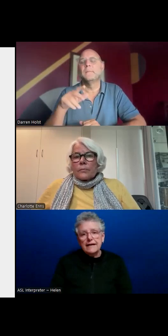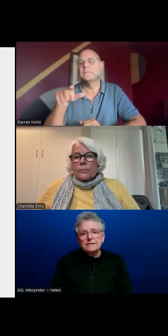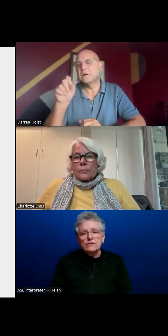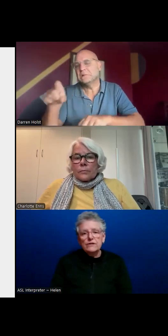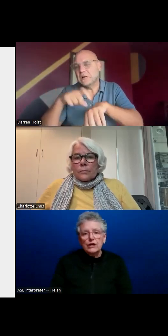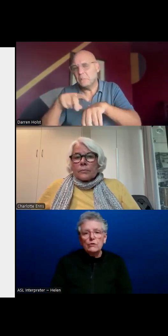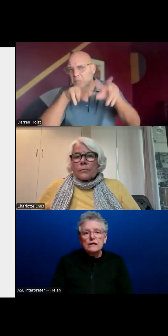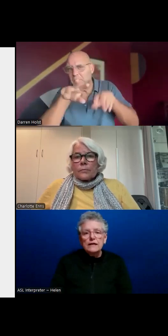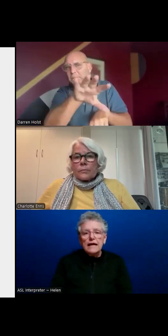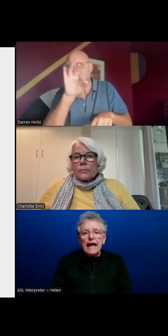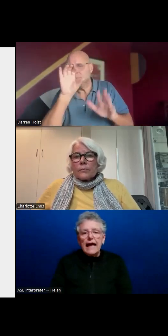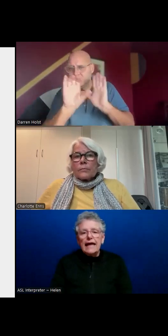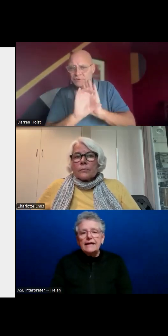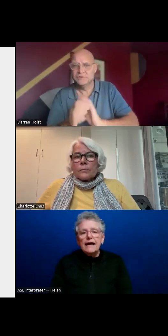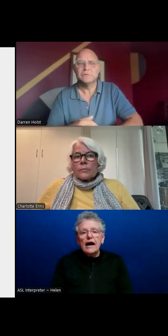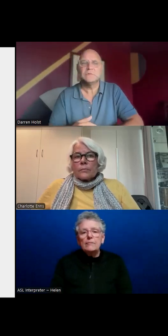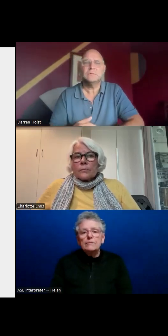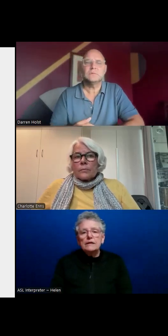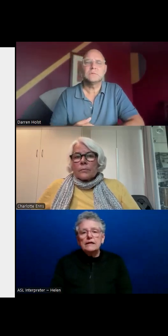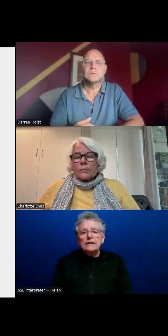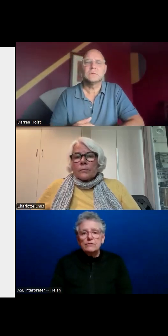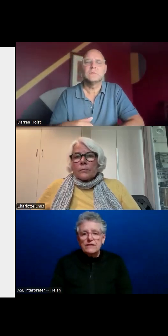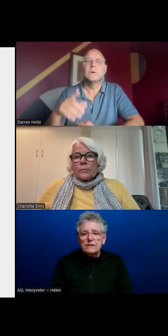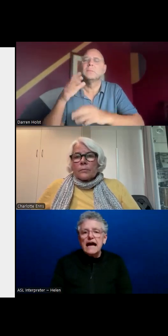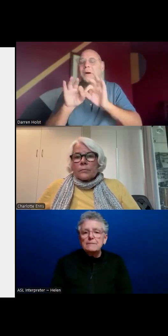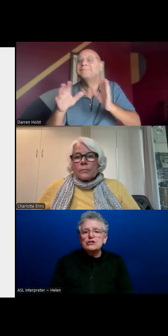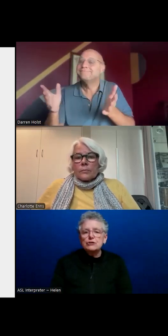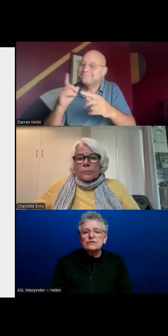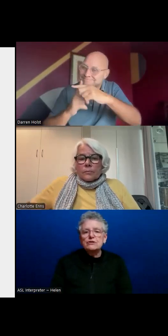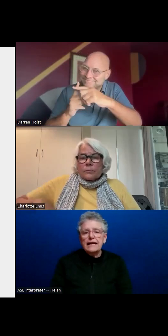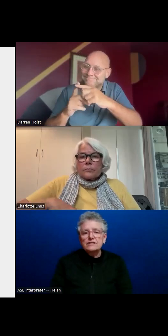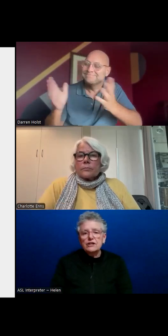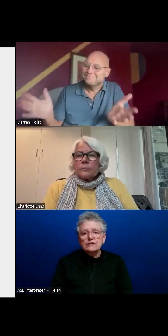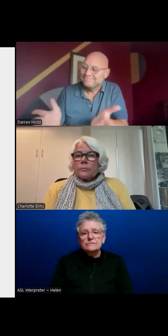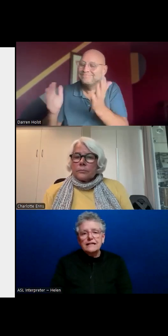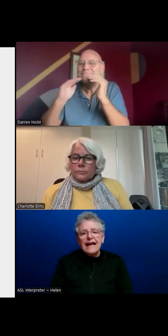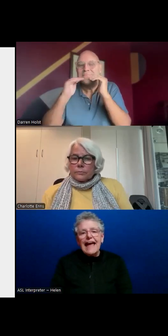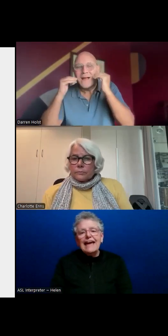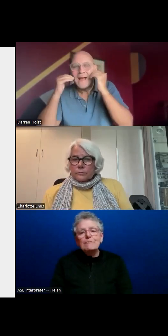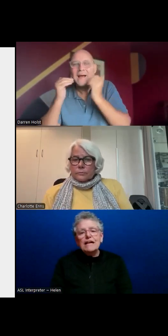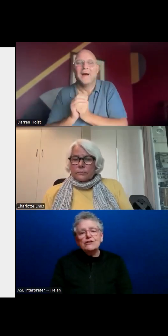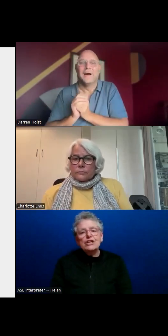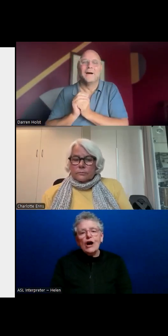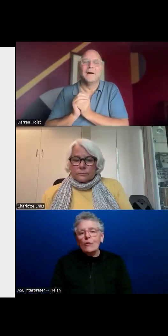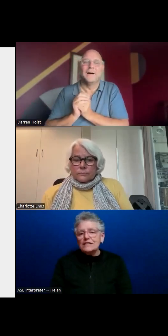towards the test or the video. And you give them time to choose their answer. And, make sure that